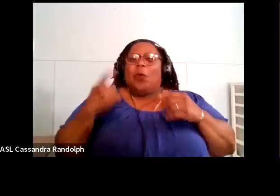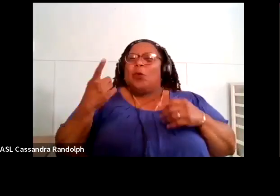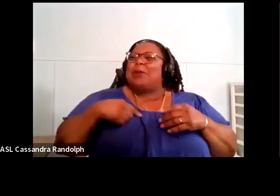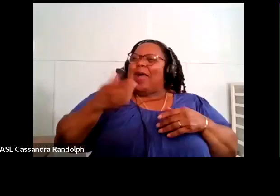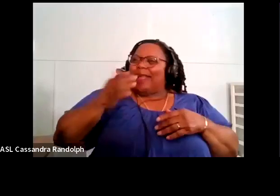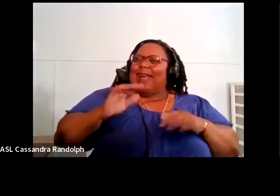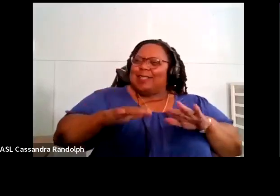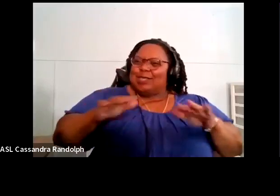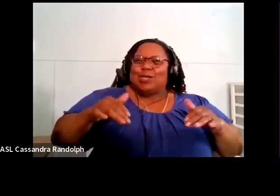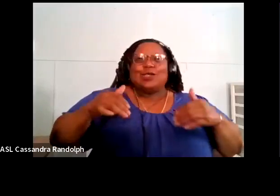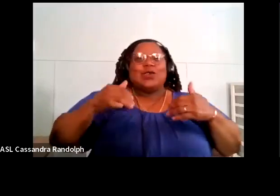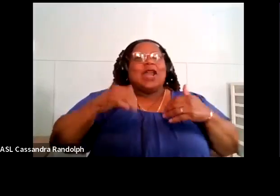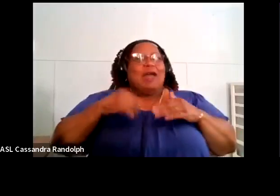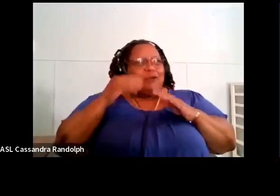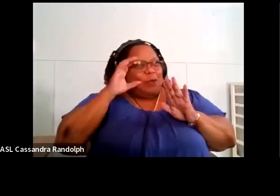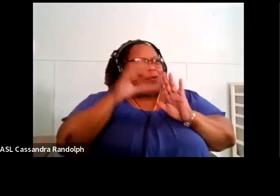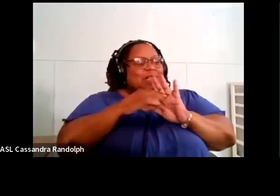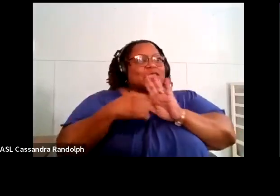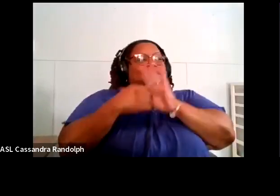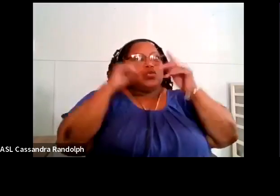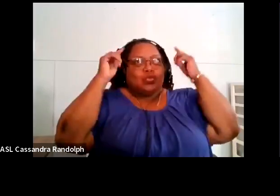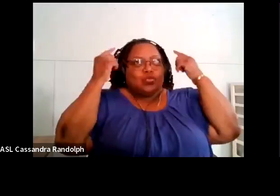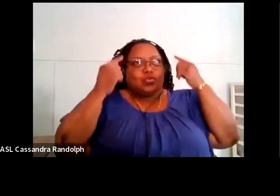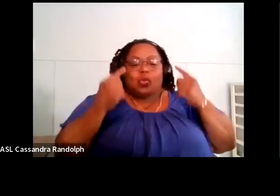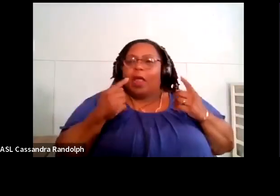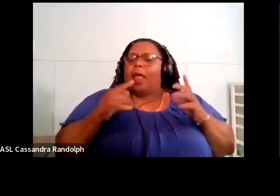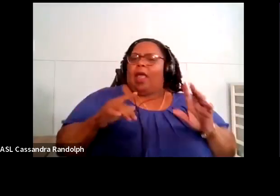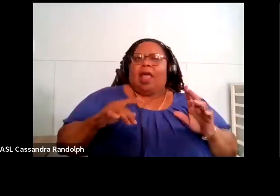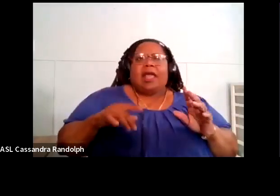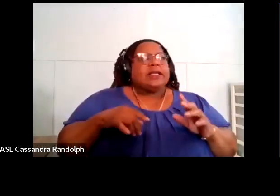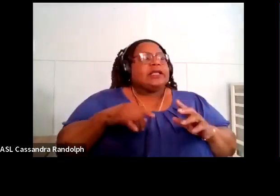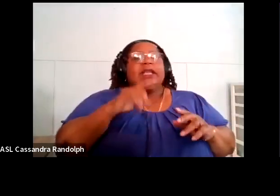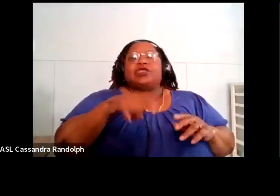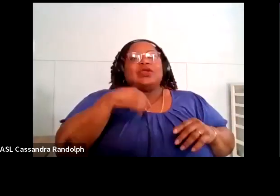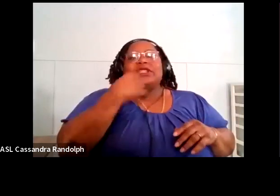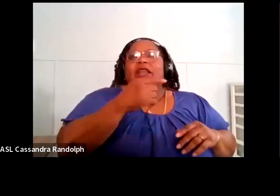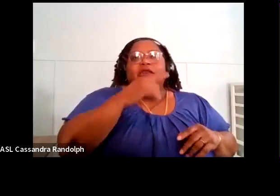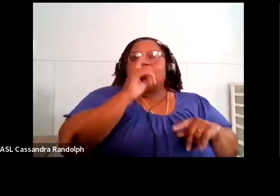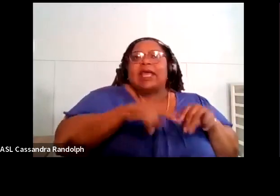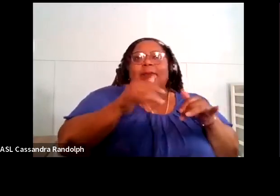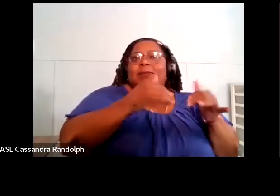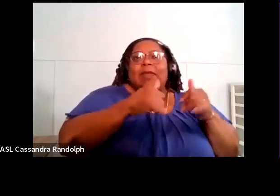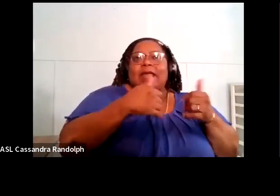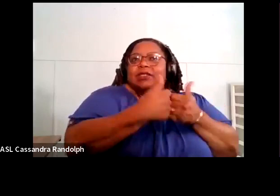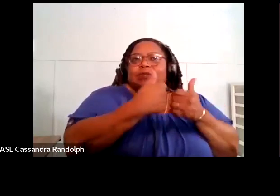but regardless of how you want to look if you're a student playing Athletics anyone have a job